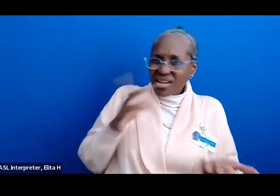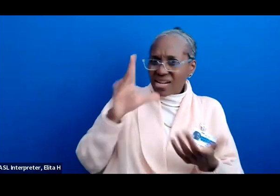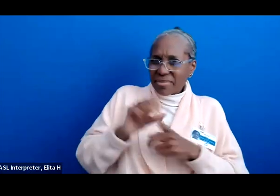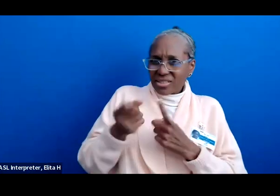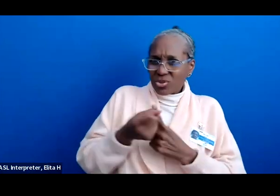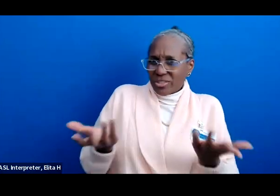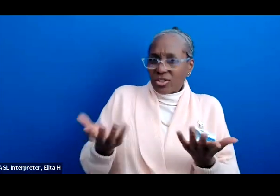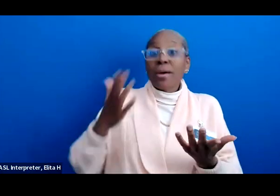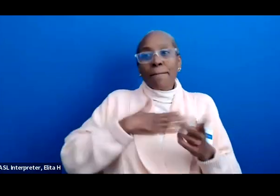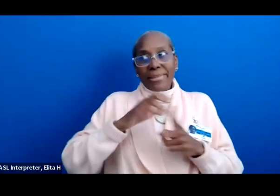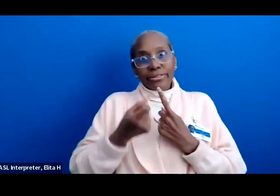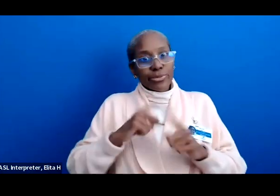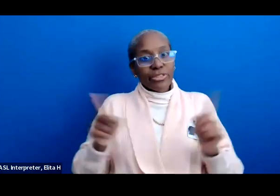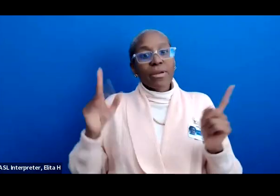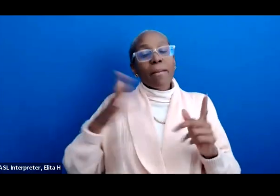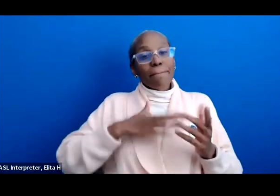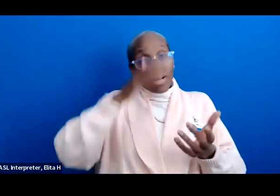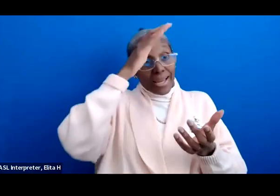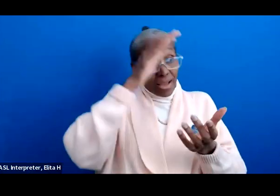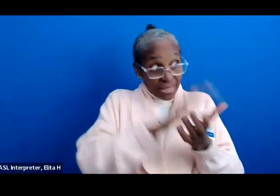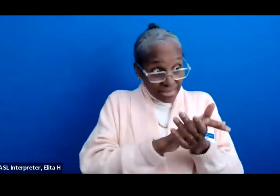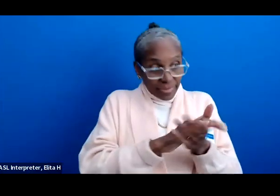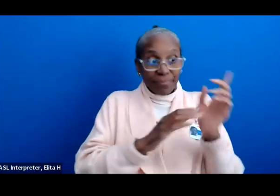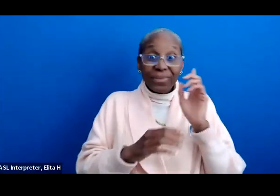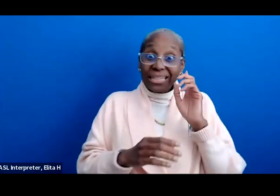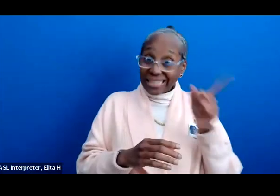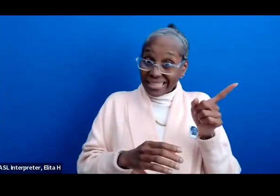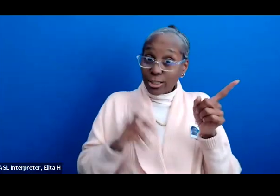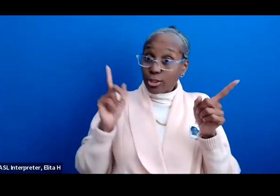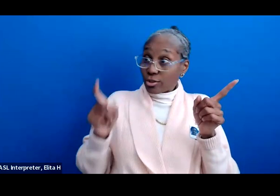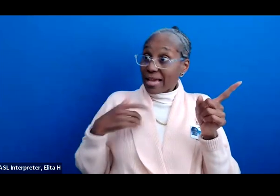My situation was my husband, and didn't he deserve a right to life.